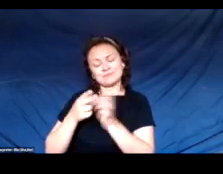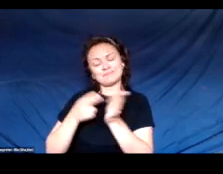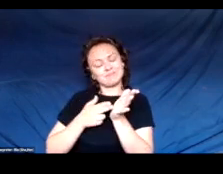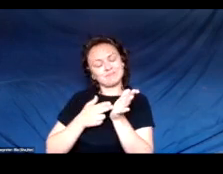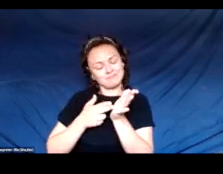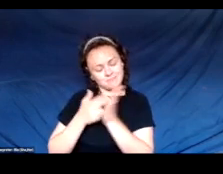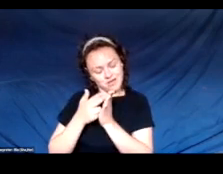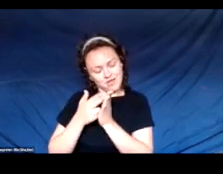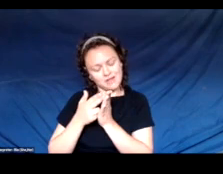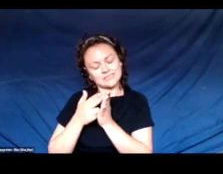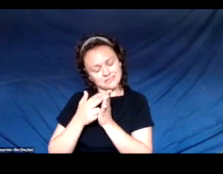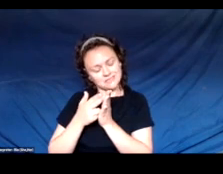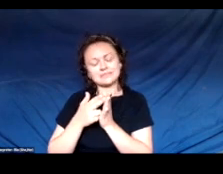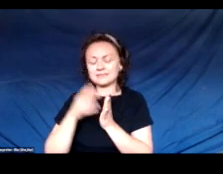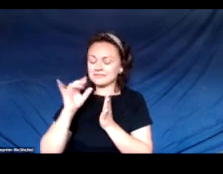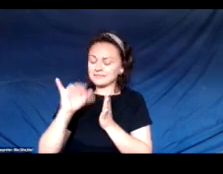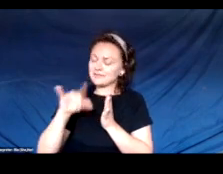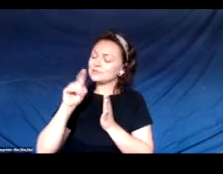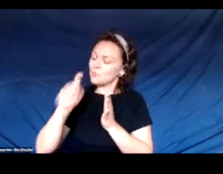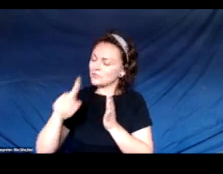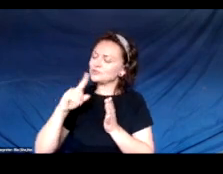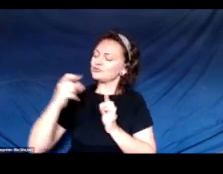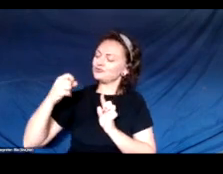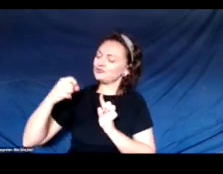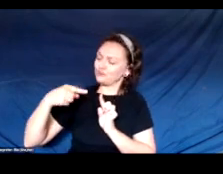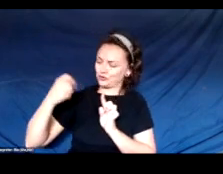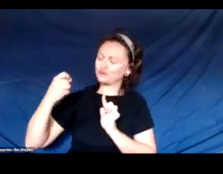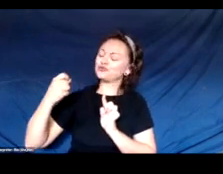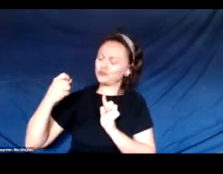kind of a triggering question because I've